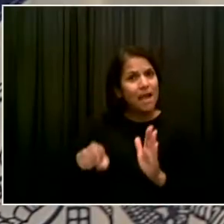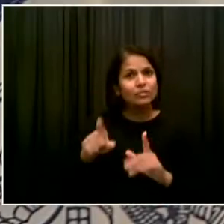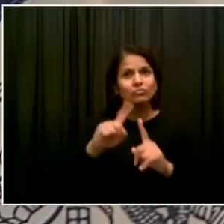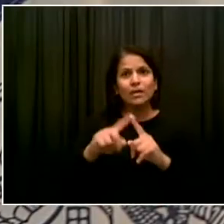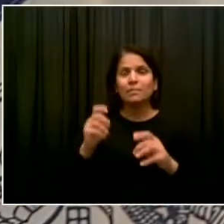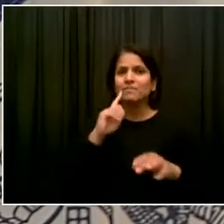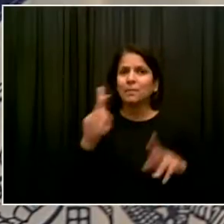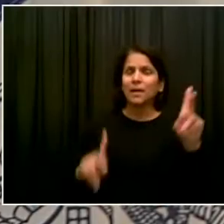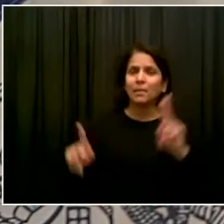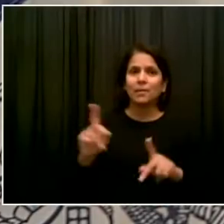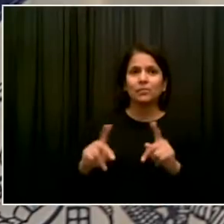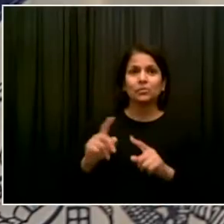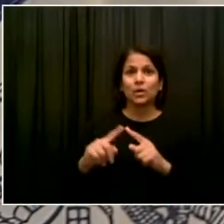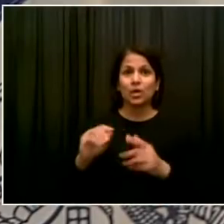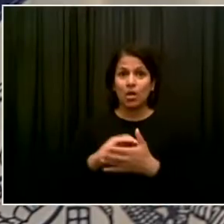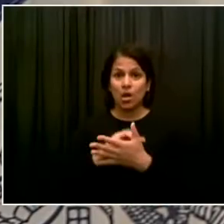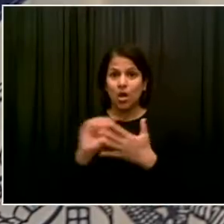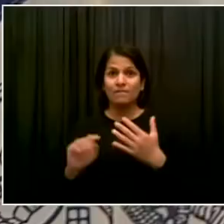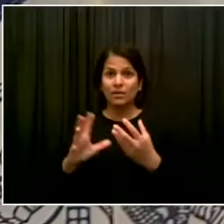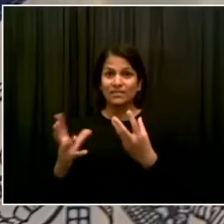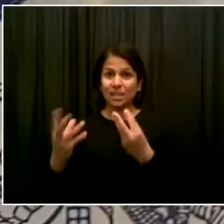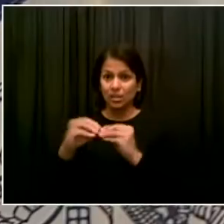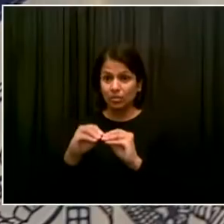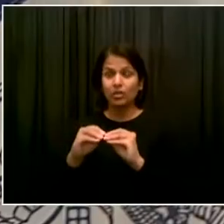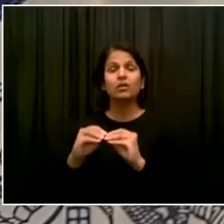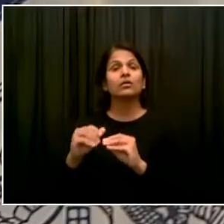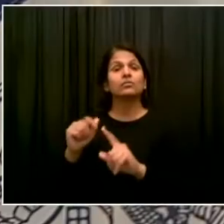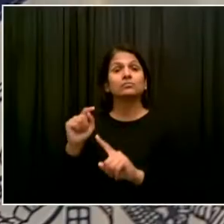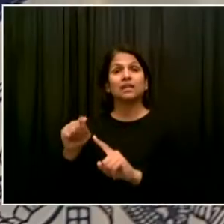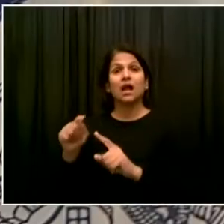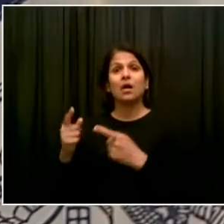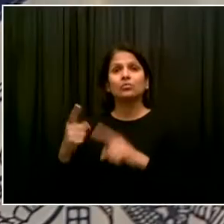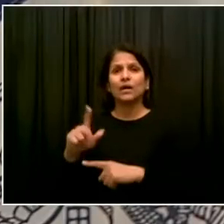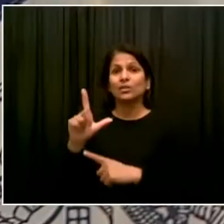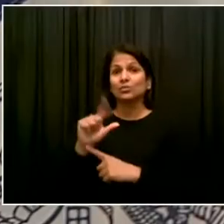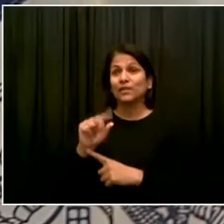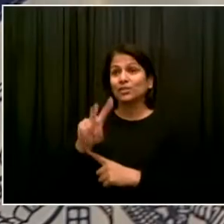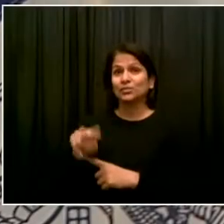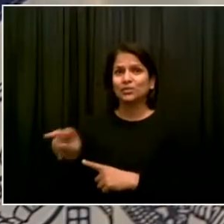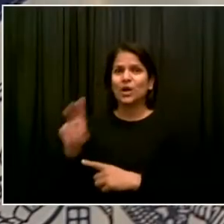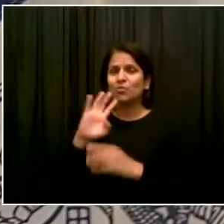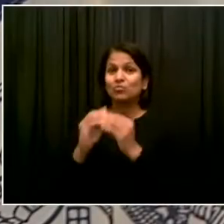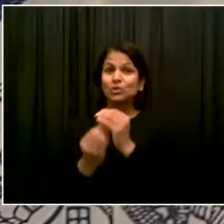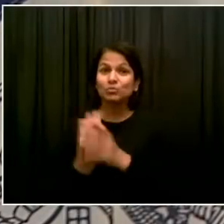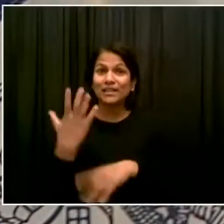DOCK DOORS AND ALSO THE STRONG VACCINE MANDATES.